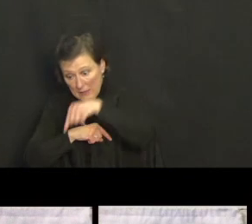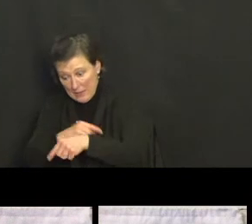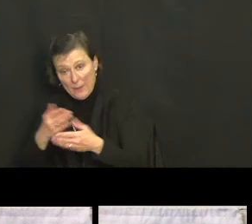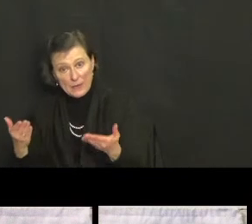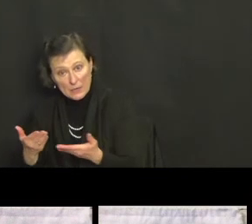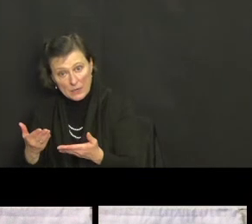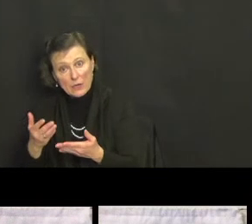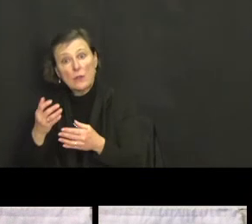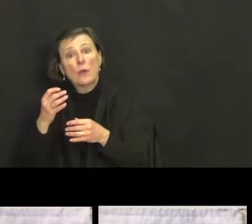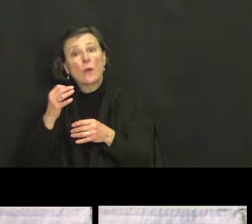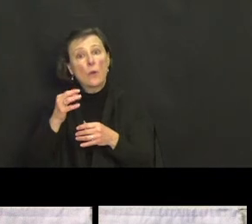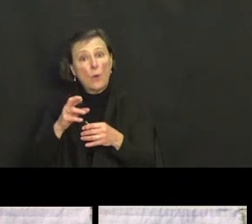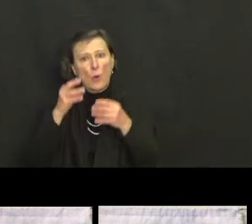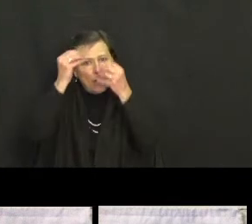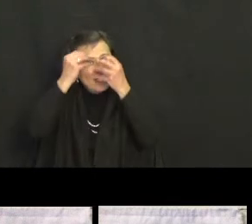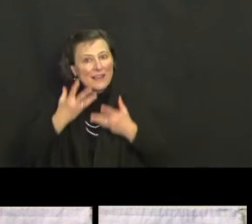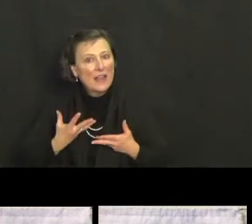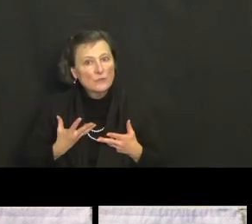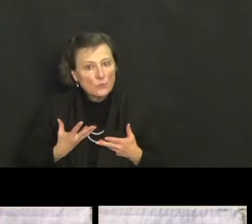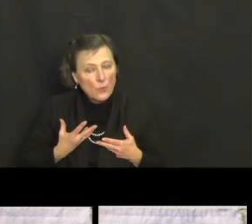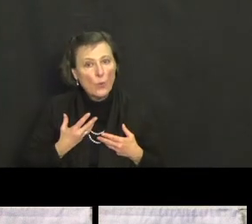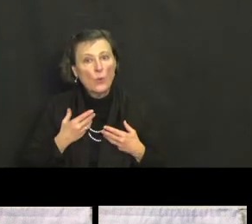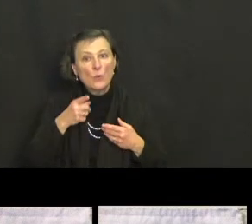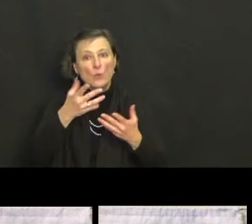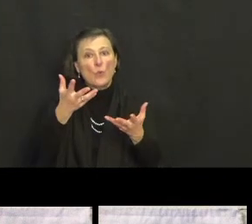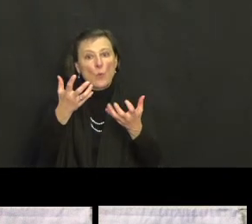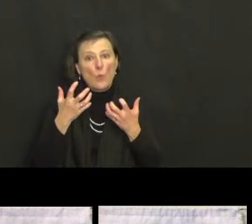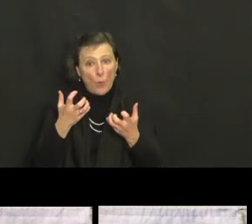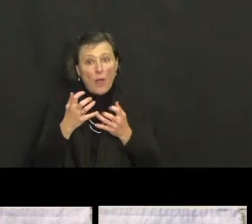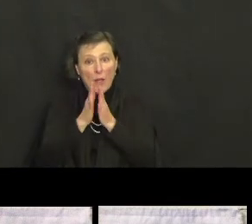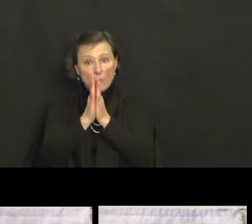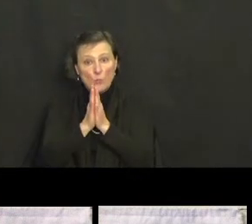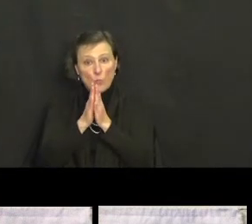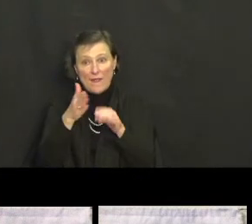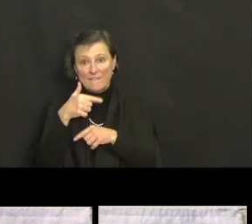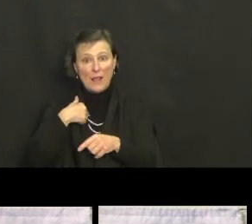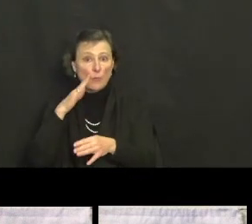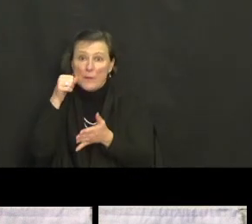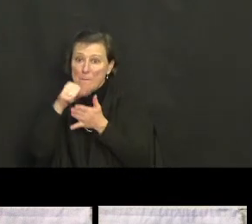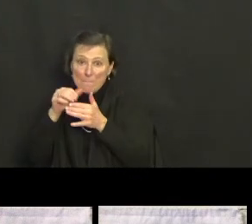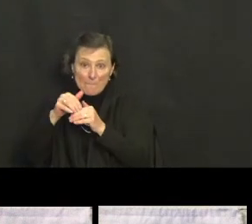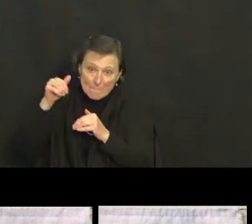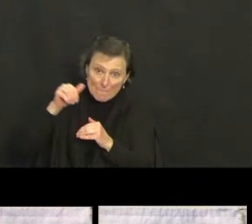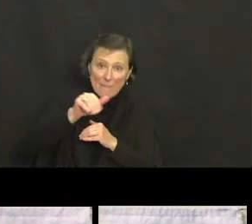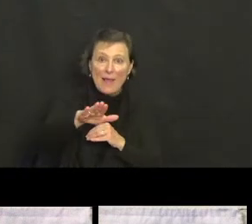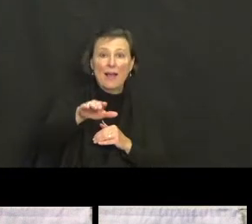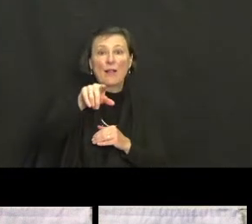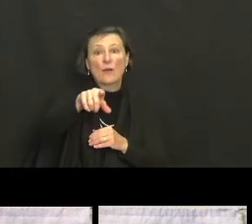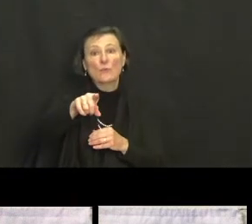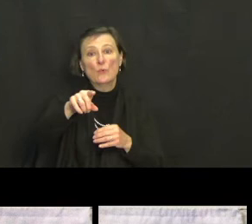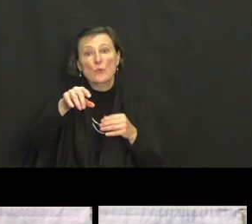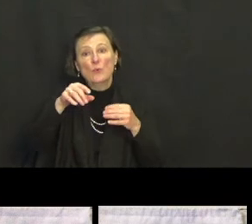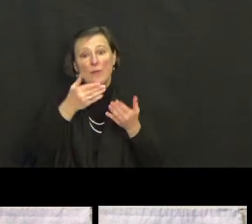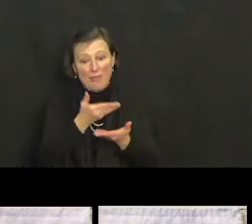here, or, just let us know that you would like a prayer flag and we'll mail you the materials and instructions on how to make one.